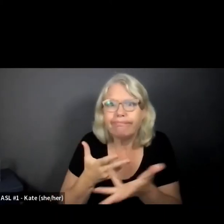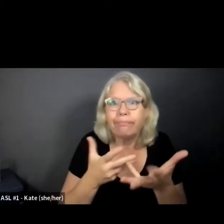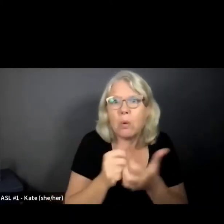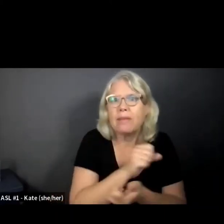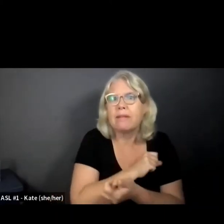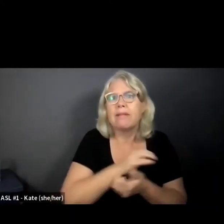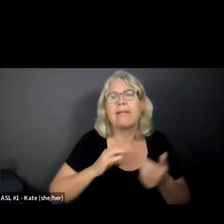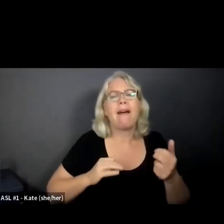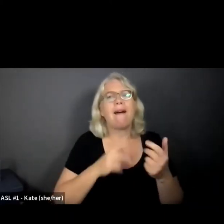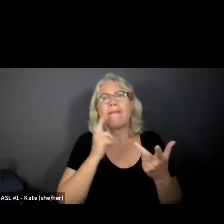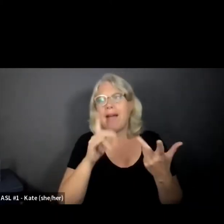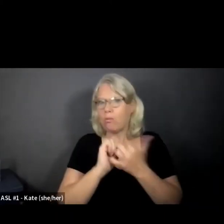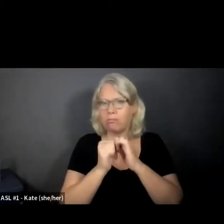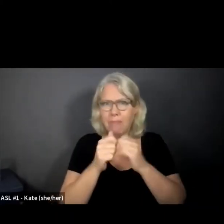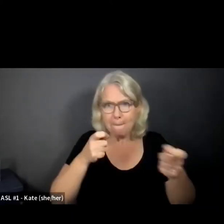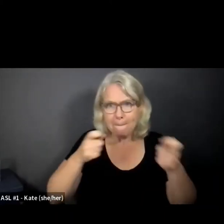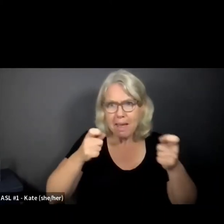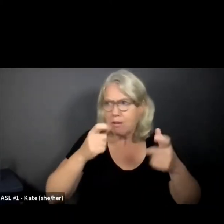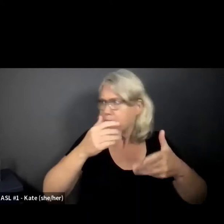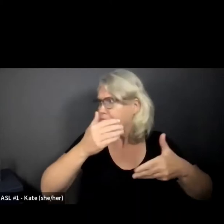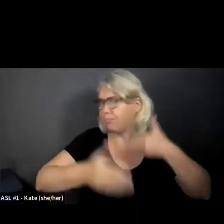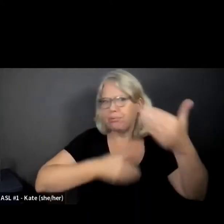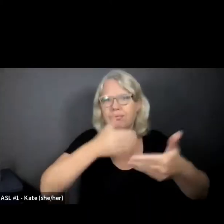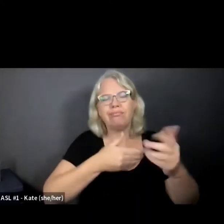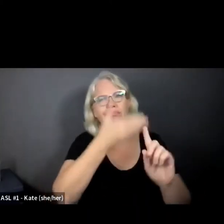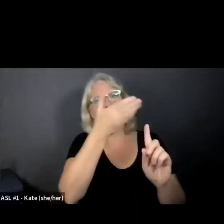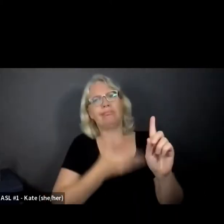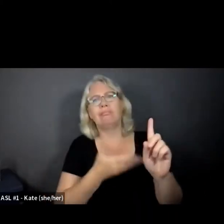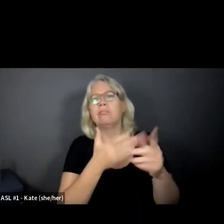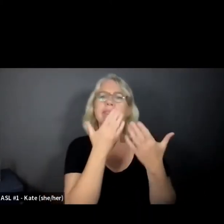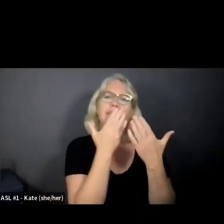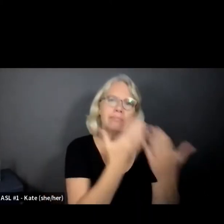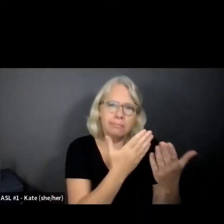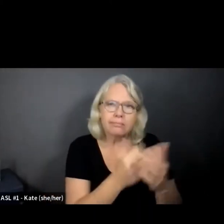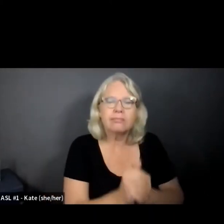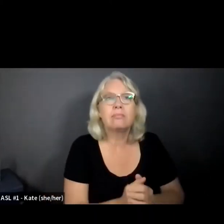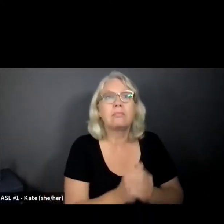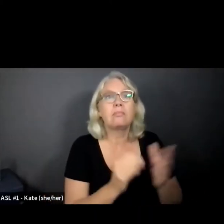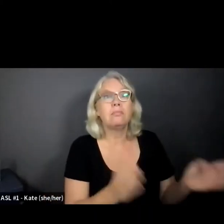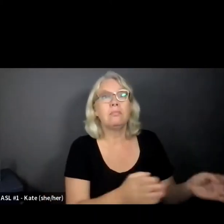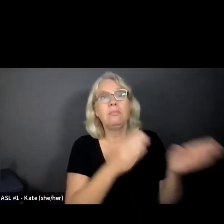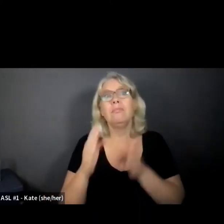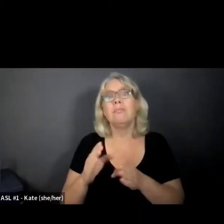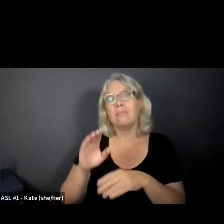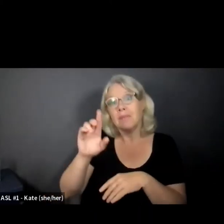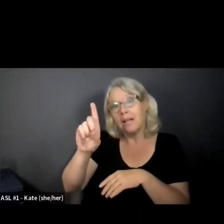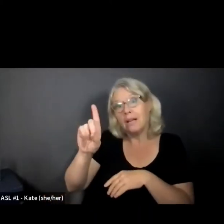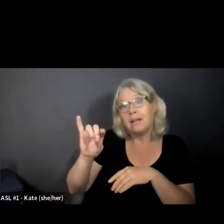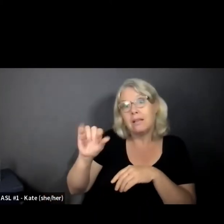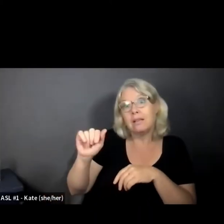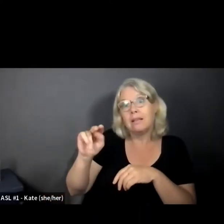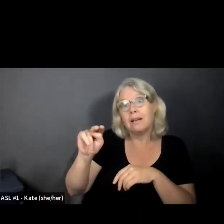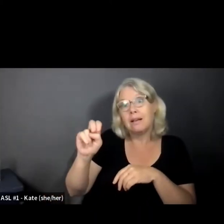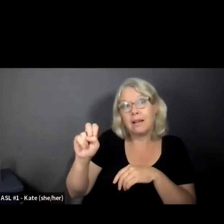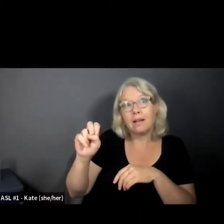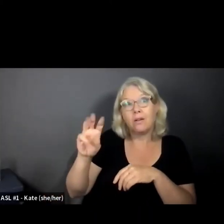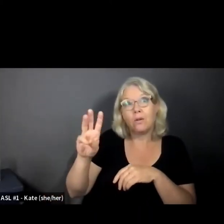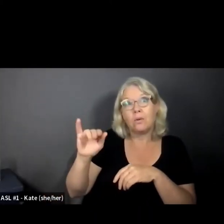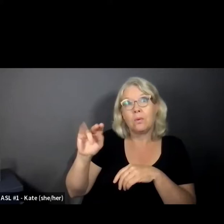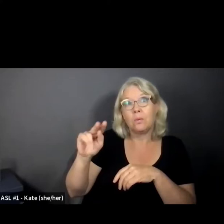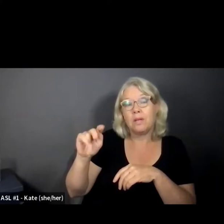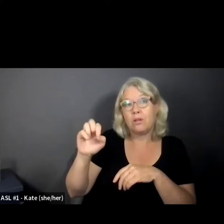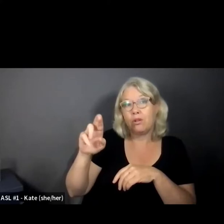I ACKNOWLEDGE THE RETIREMENT OF OUR LONG SERVING STAFF MEMBER DIANNE WINTERMUTE AND THANK HER